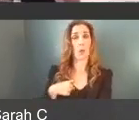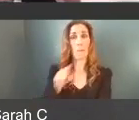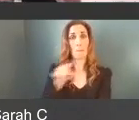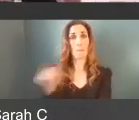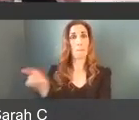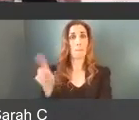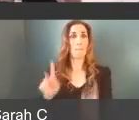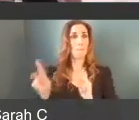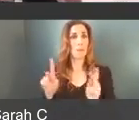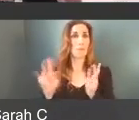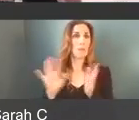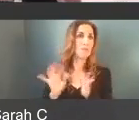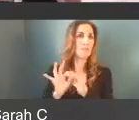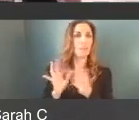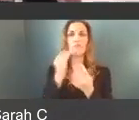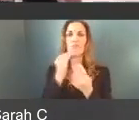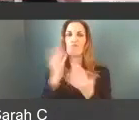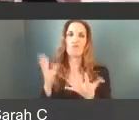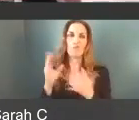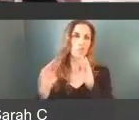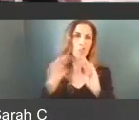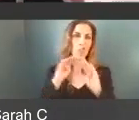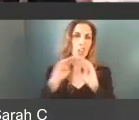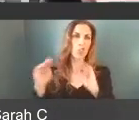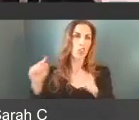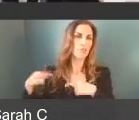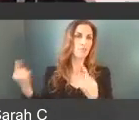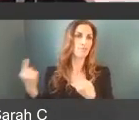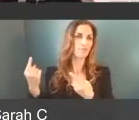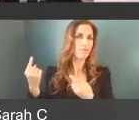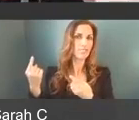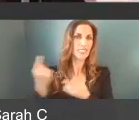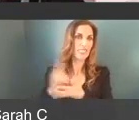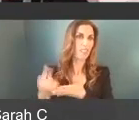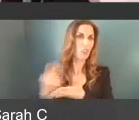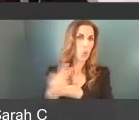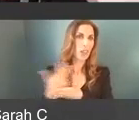frustration in the suburbs for the last several weeks and, you know, a lot of pressure coming